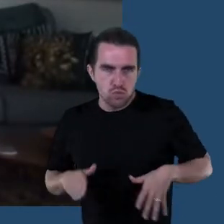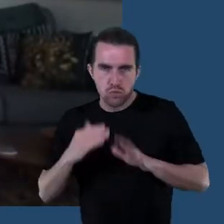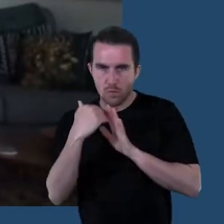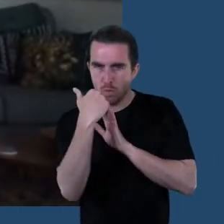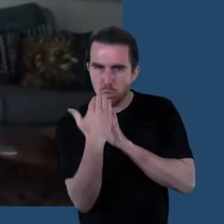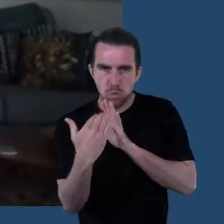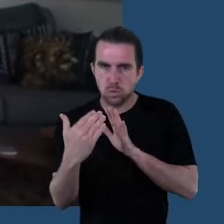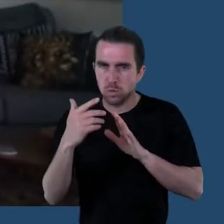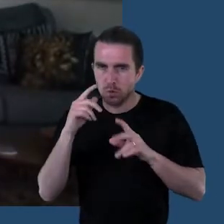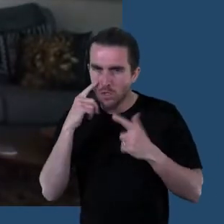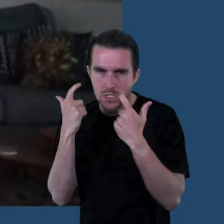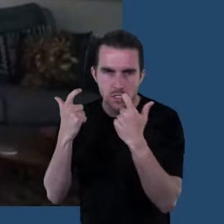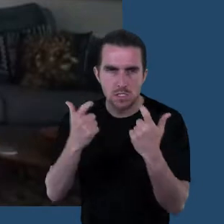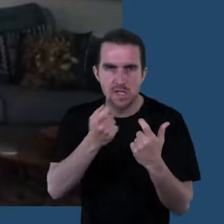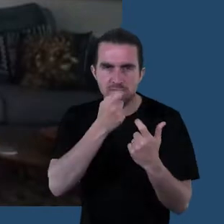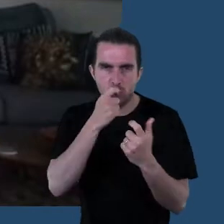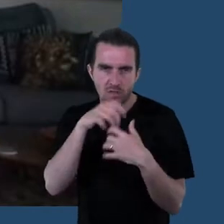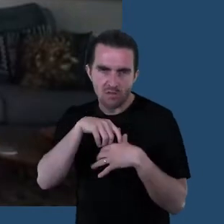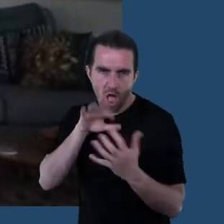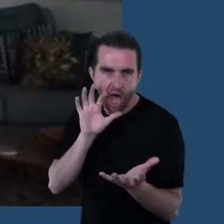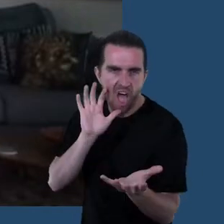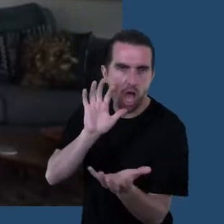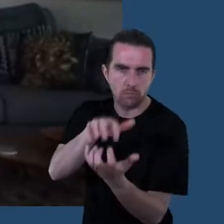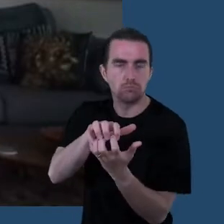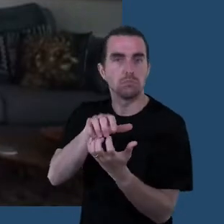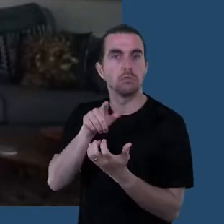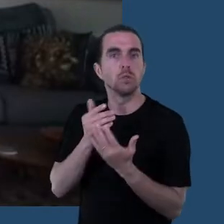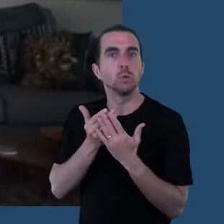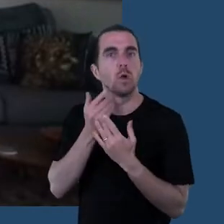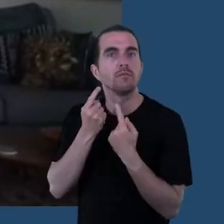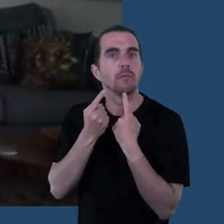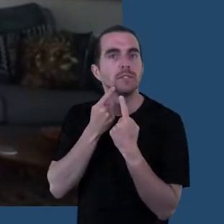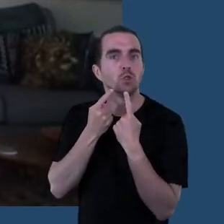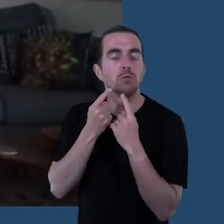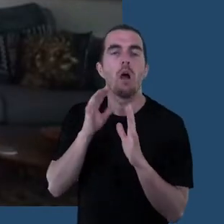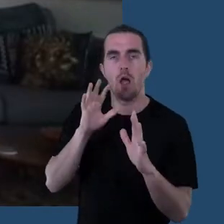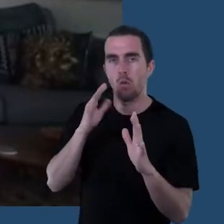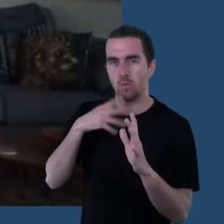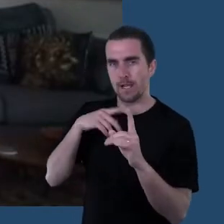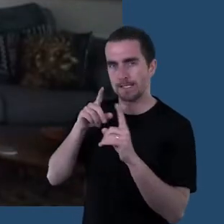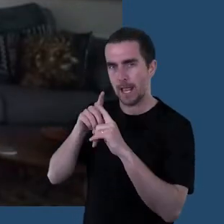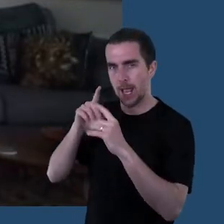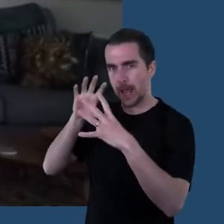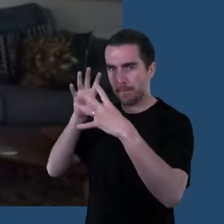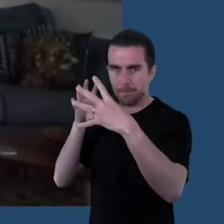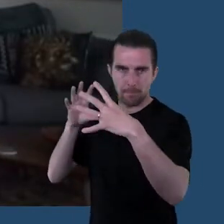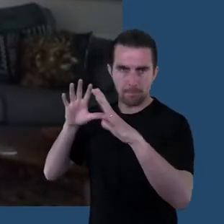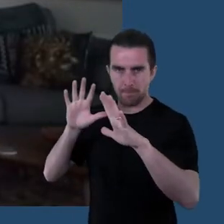the feeding behavior of these animals, which is relatively new information. But we started to look at what's inside